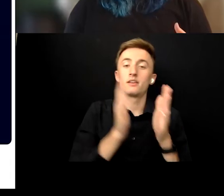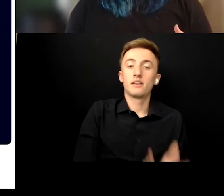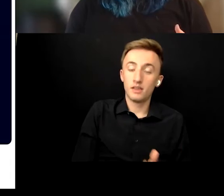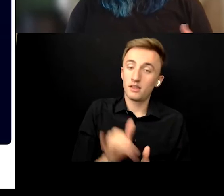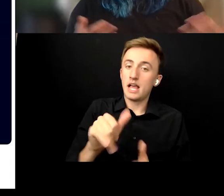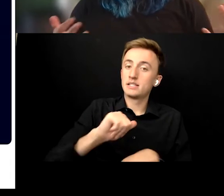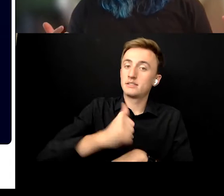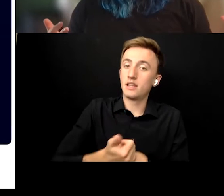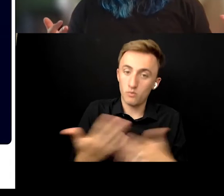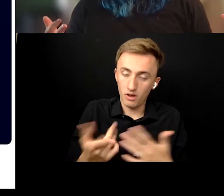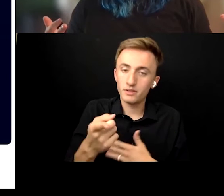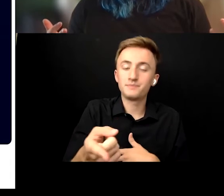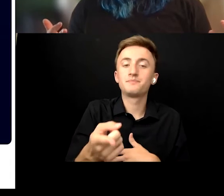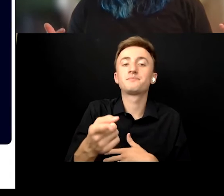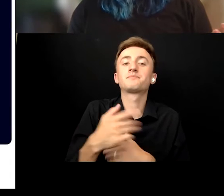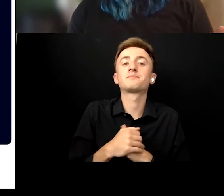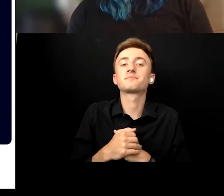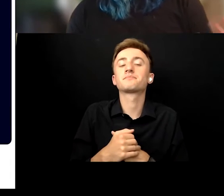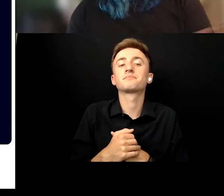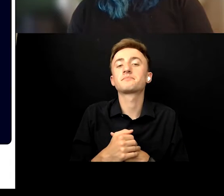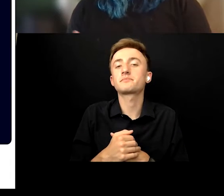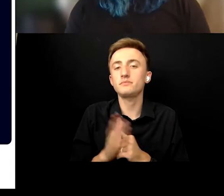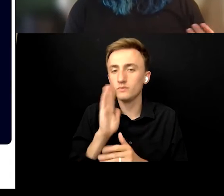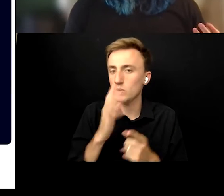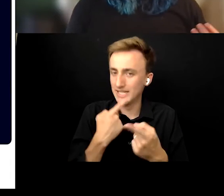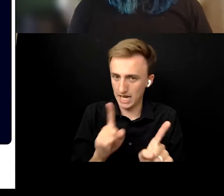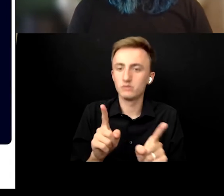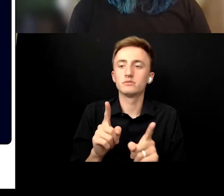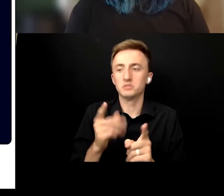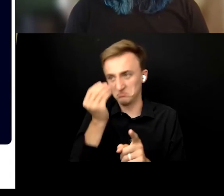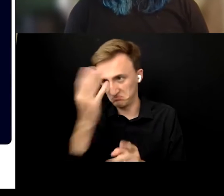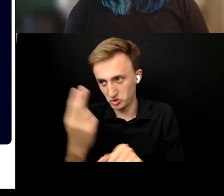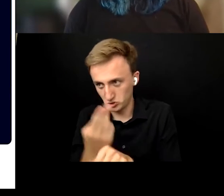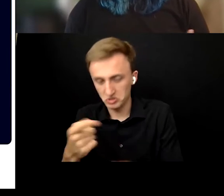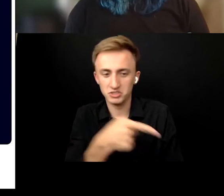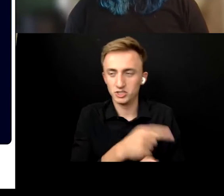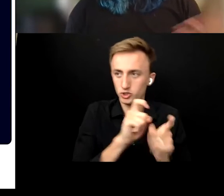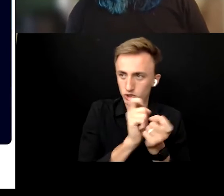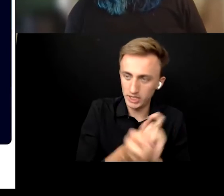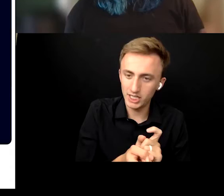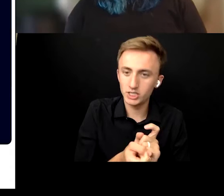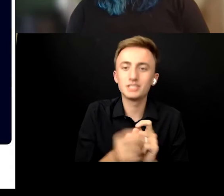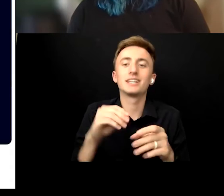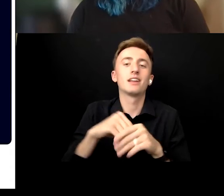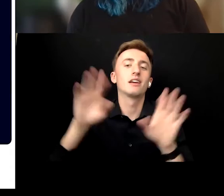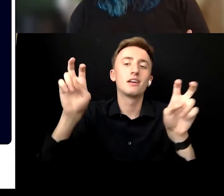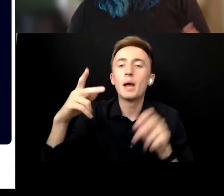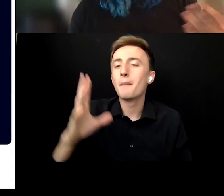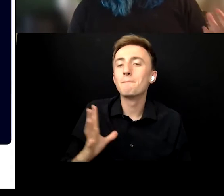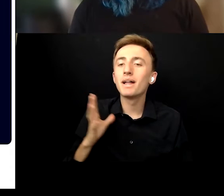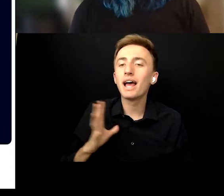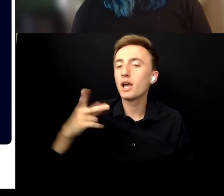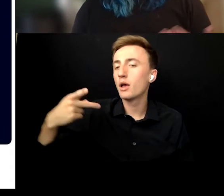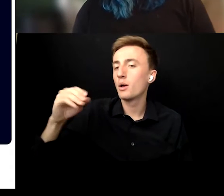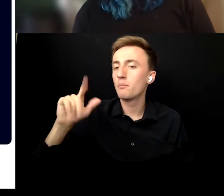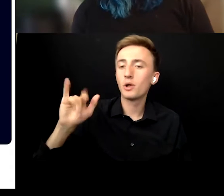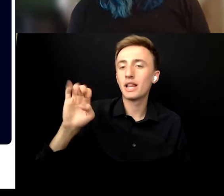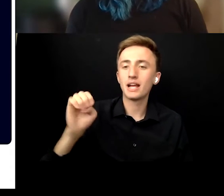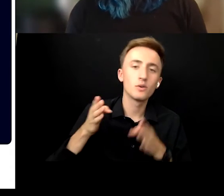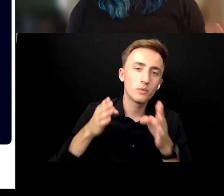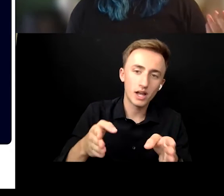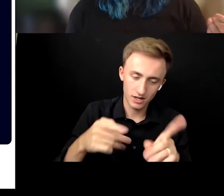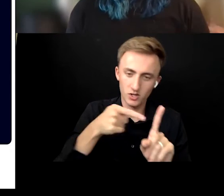will announce that change to the user in a polite way. It waits for a graceful place to make that